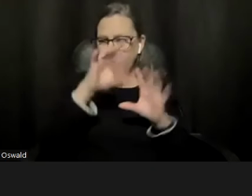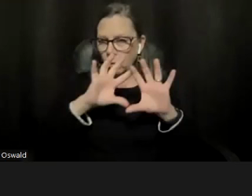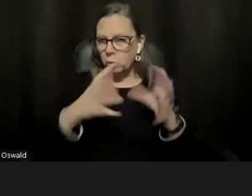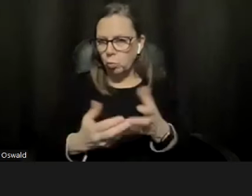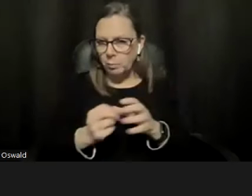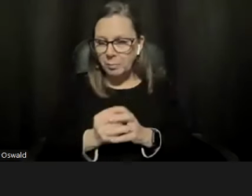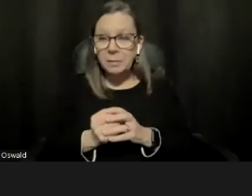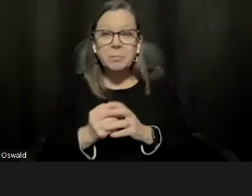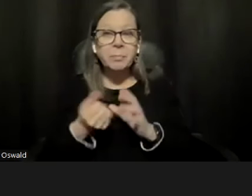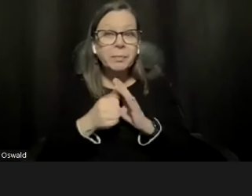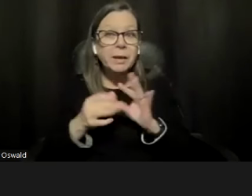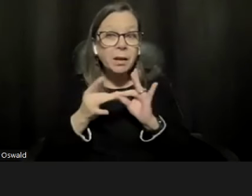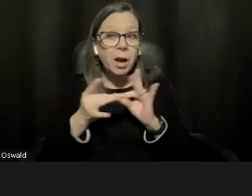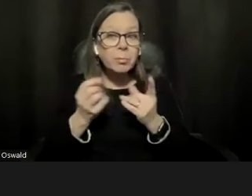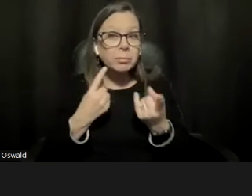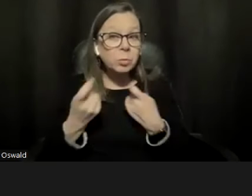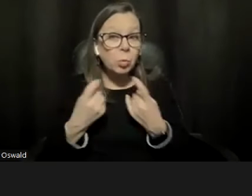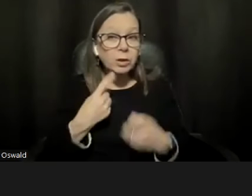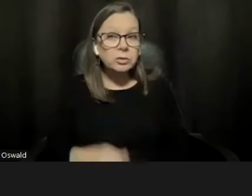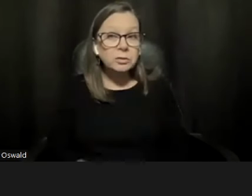Any comments or questions about that?